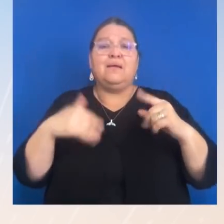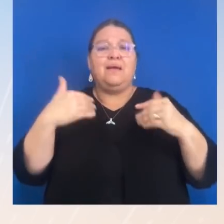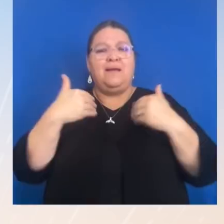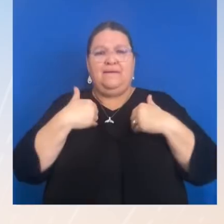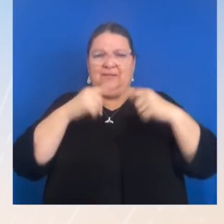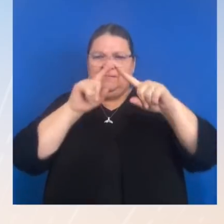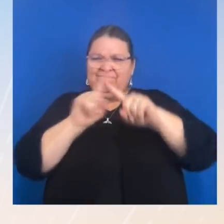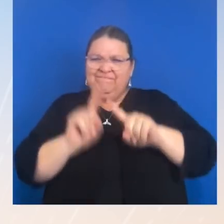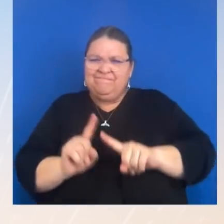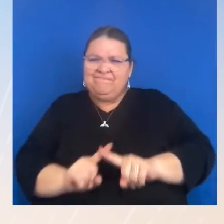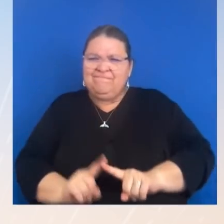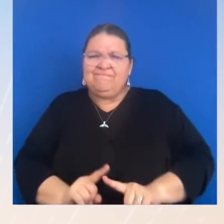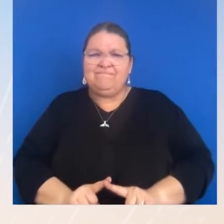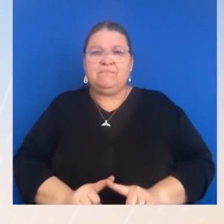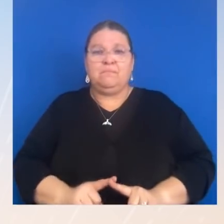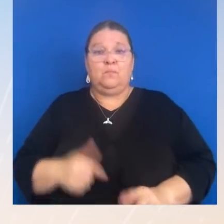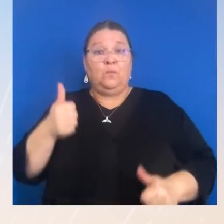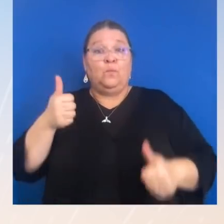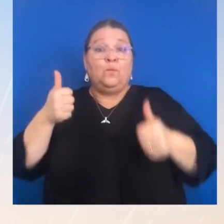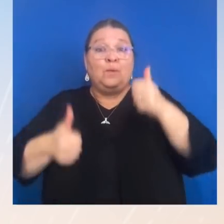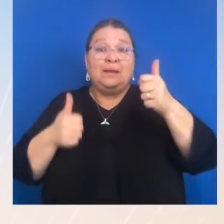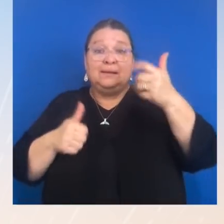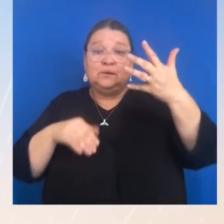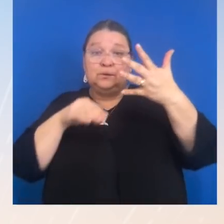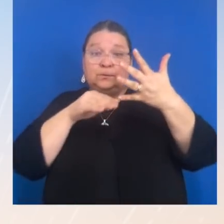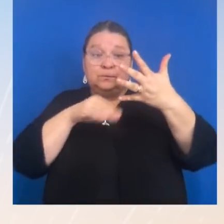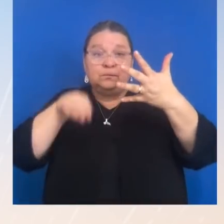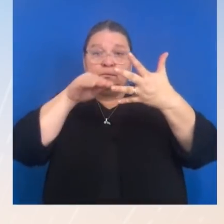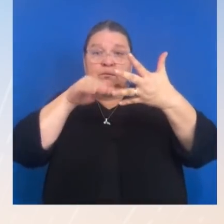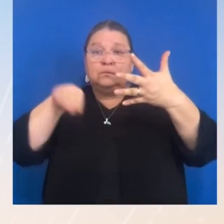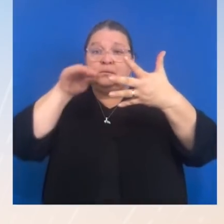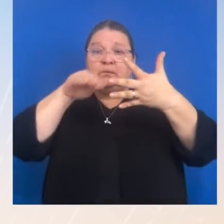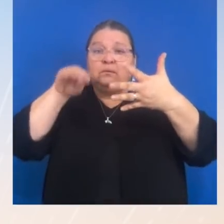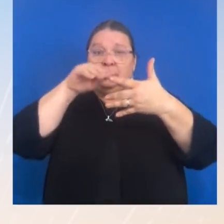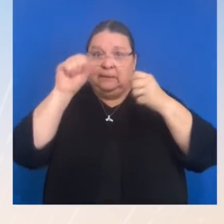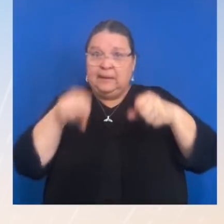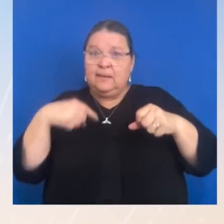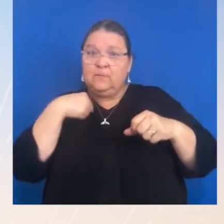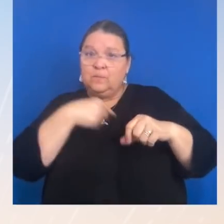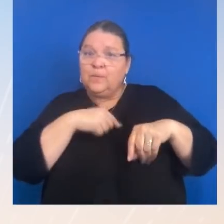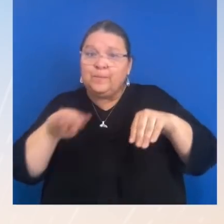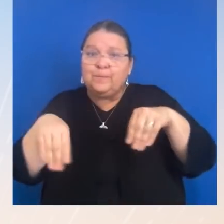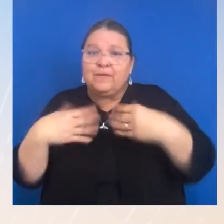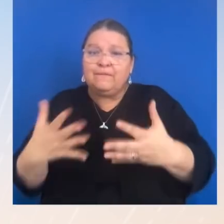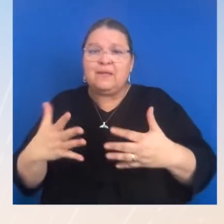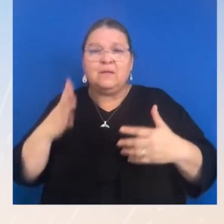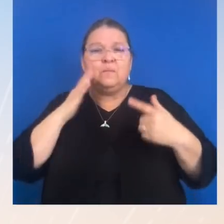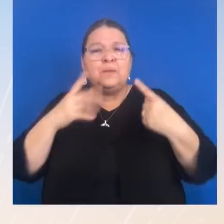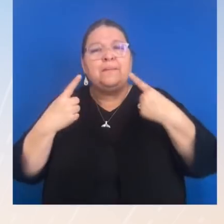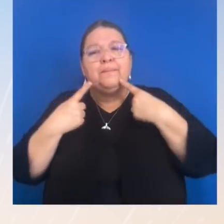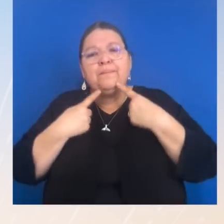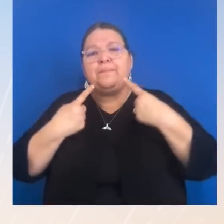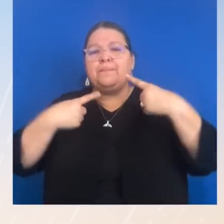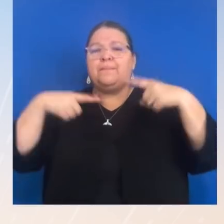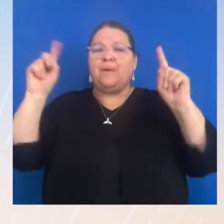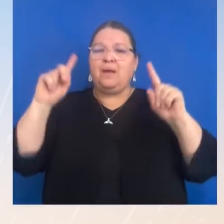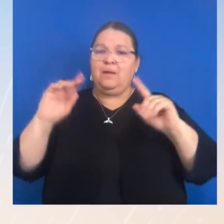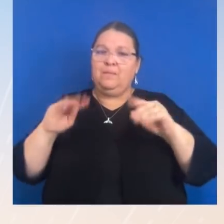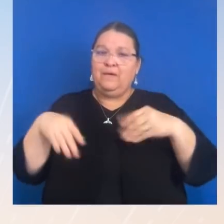most impactful in protecting, defending, providing assistance to the Ukrainian people as they are fighting courageously and boldly.